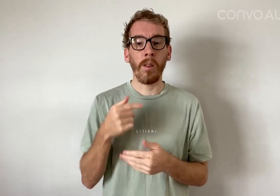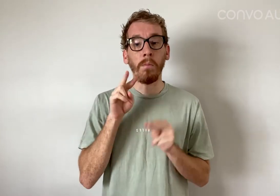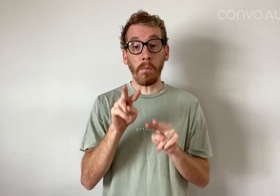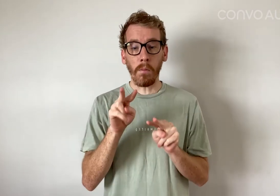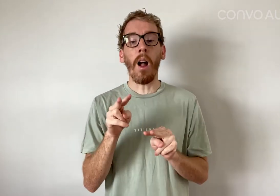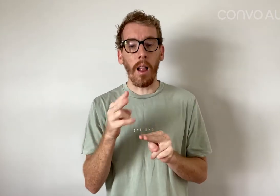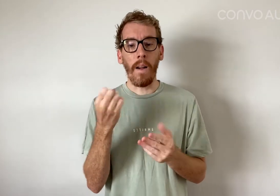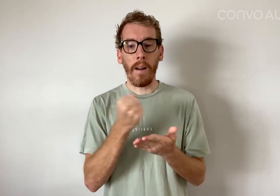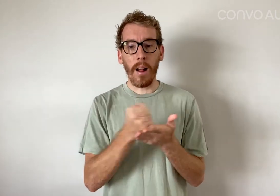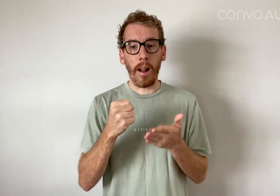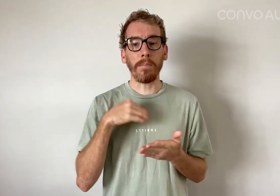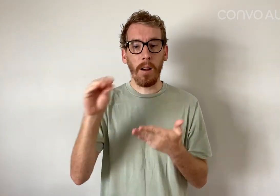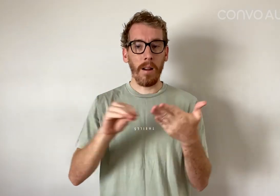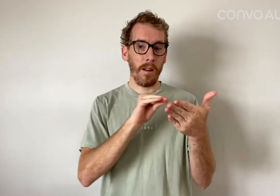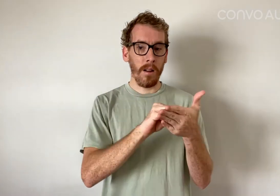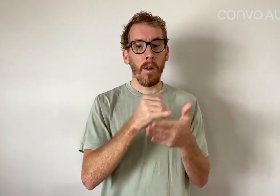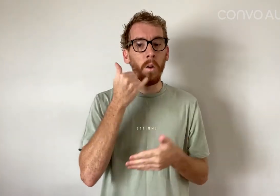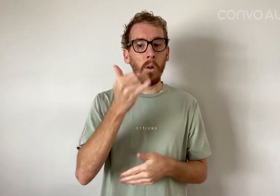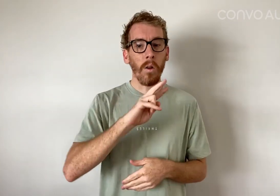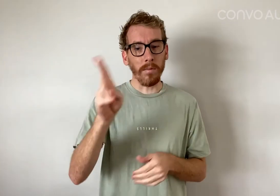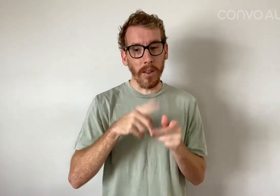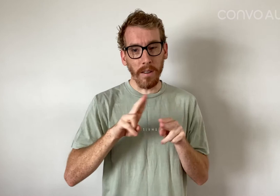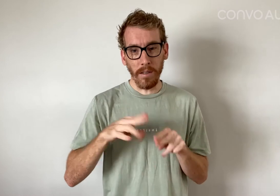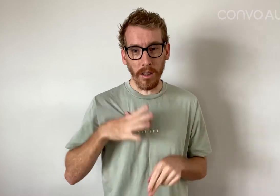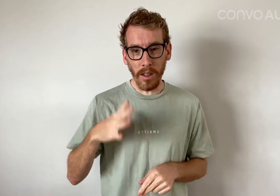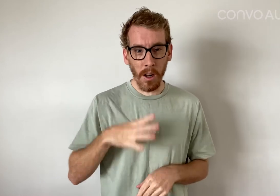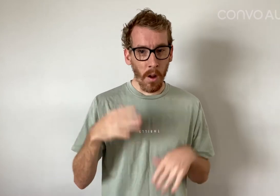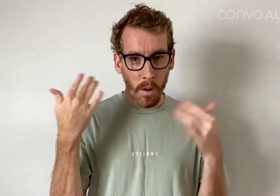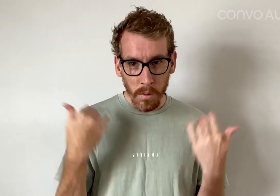and get the number to call them back if I need to.